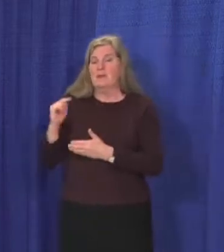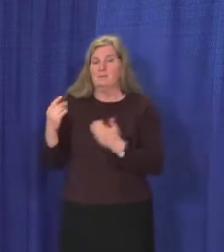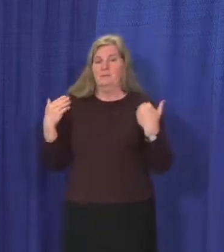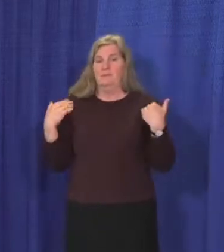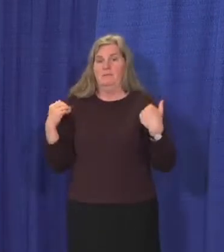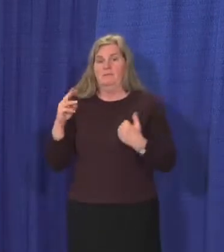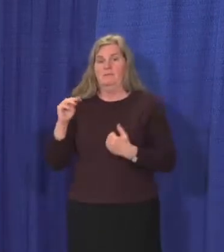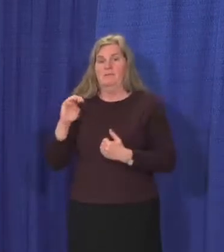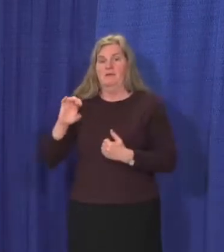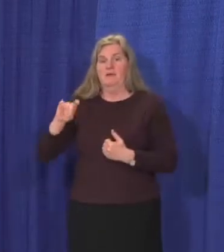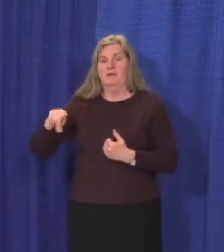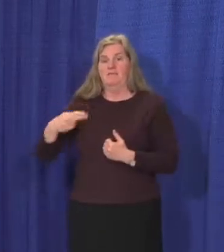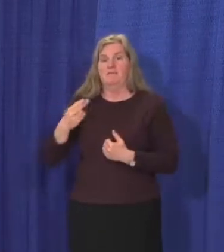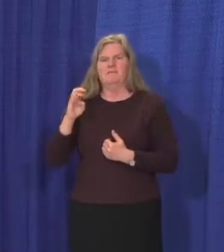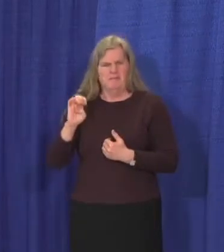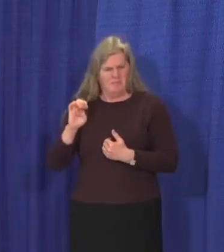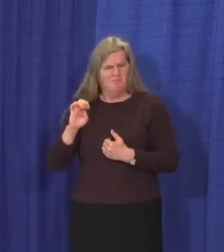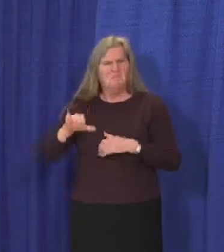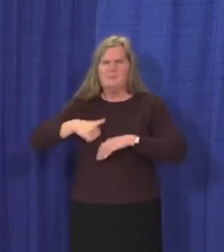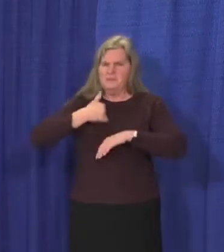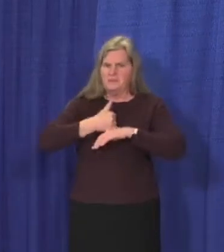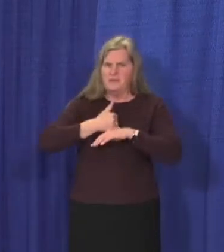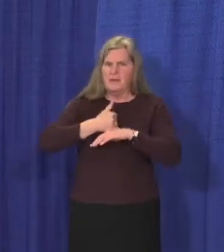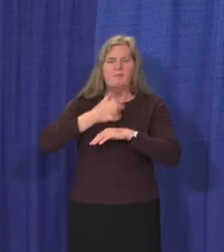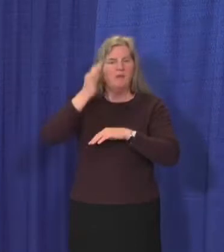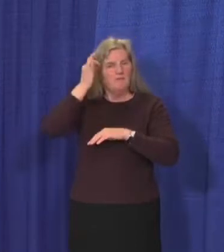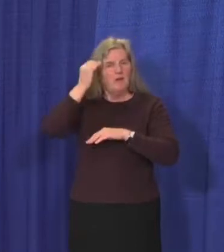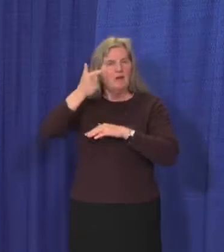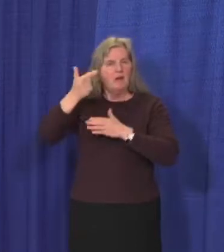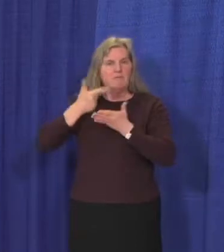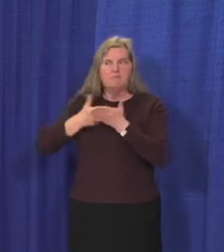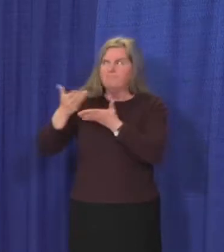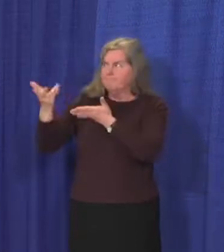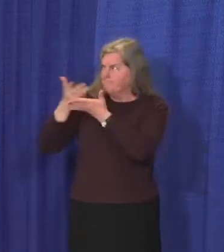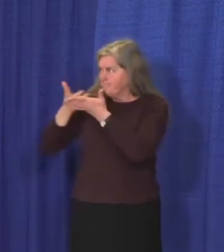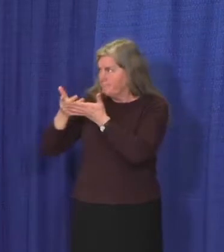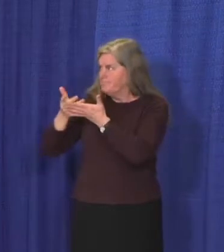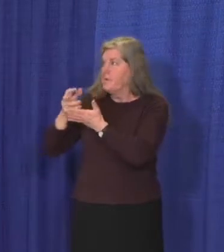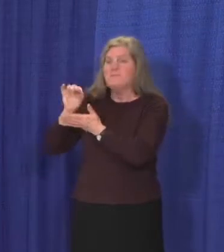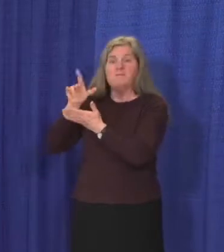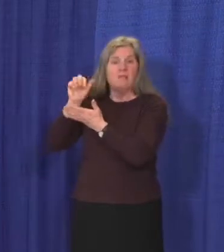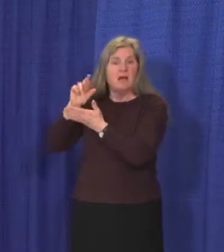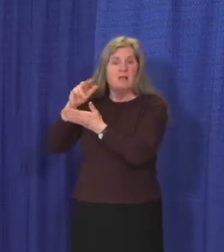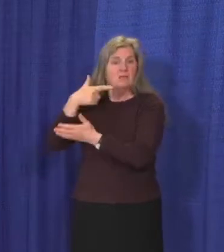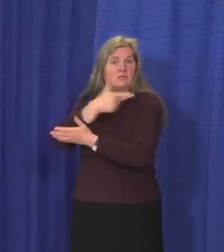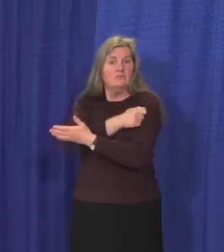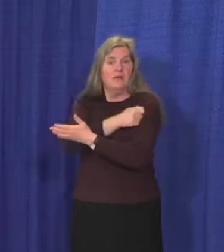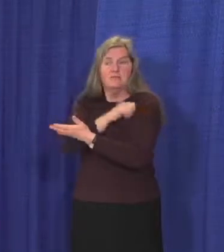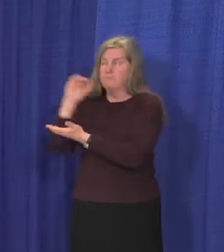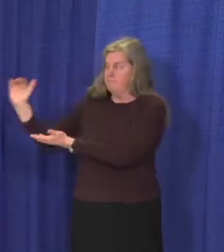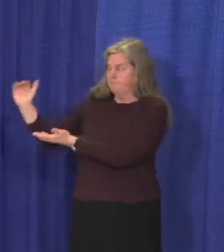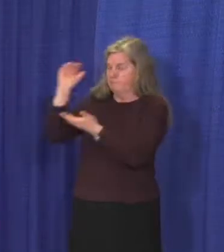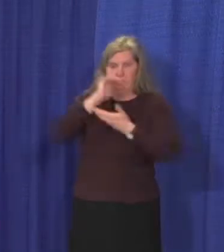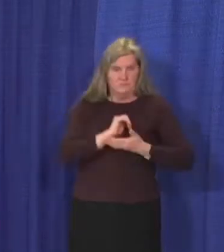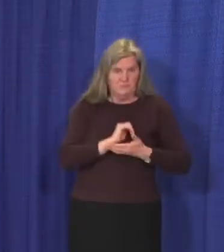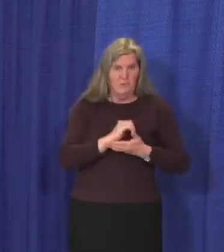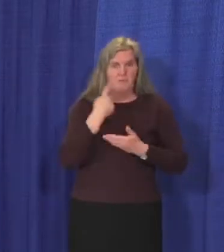Last week Minister McPhee announced we have made arrangements with the federal government to obtain enough